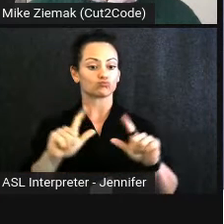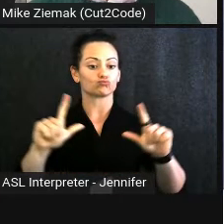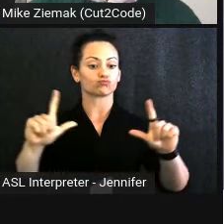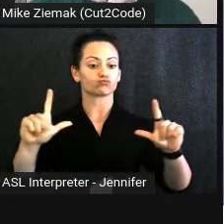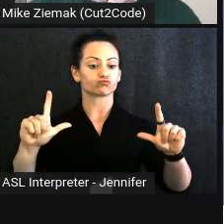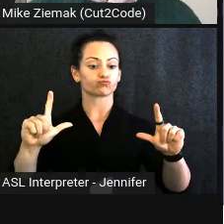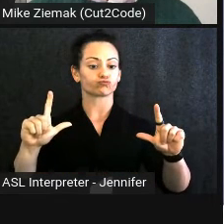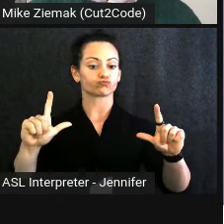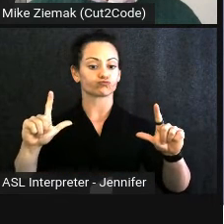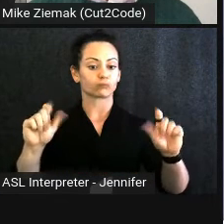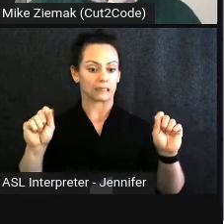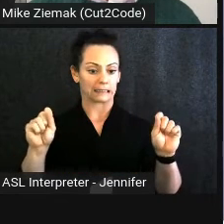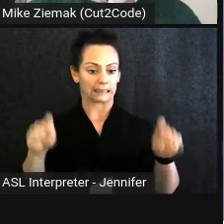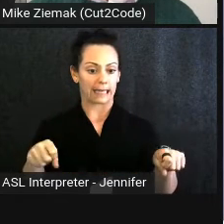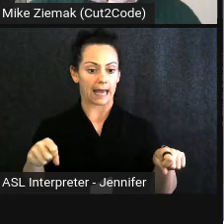I can do it repeatedly.